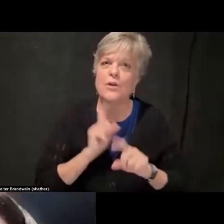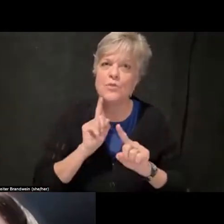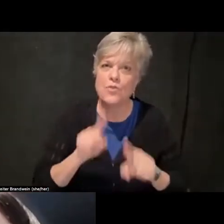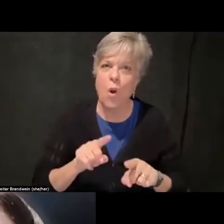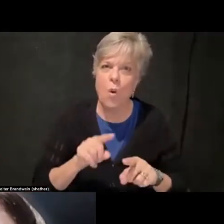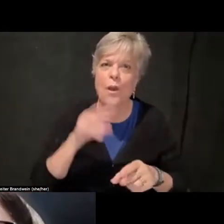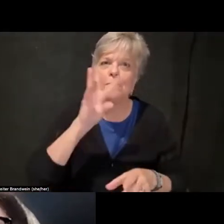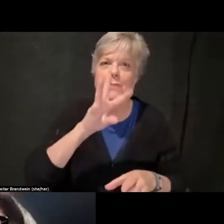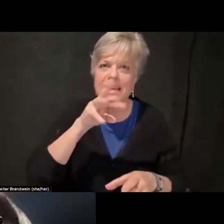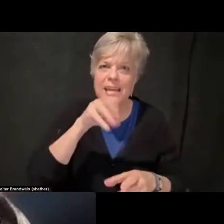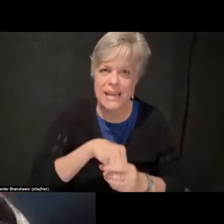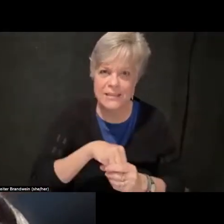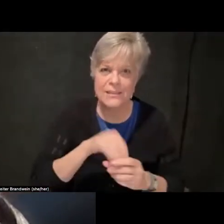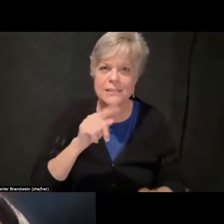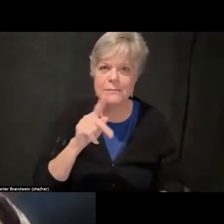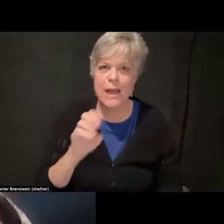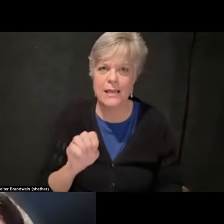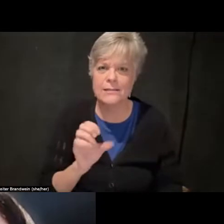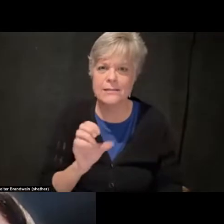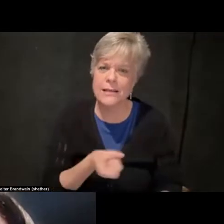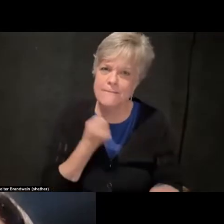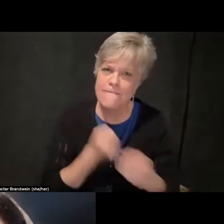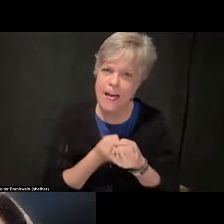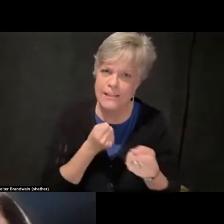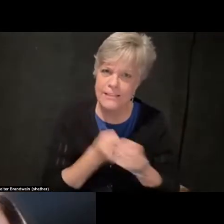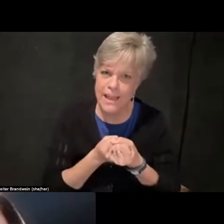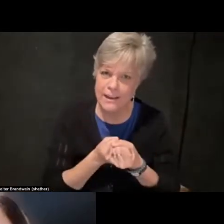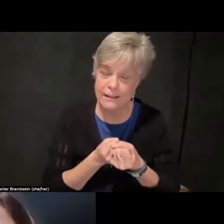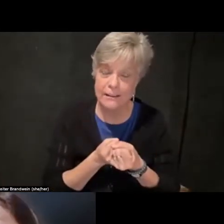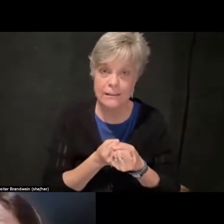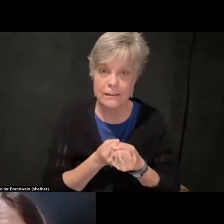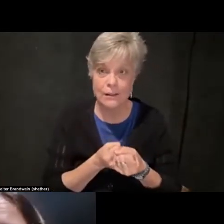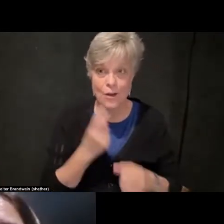And for me, I know that this might sound cliche,